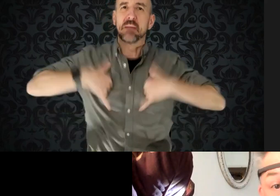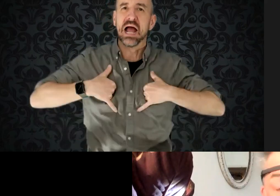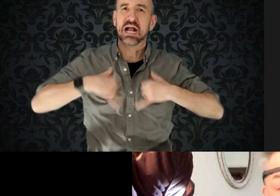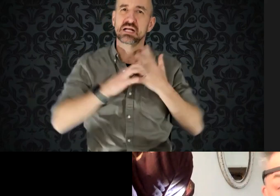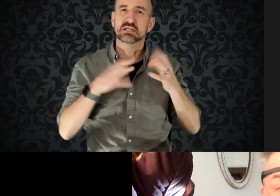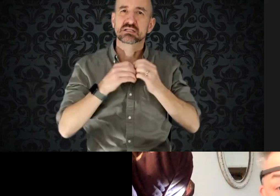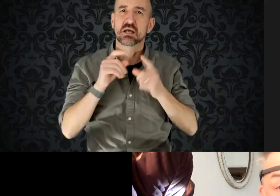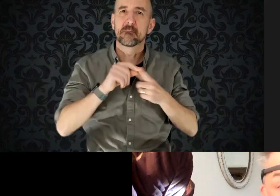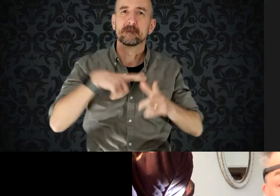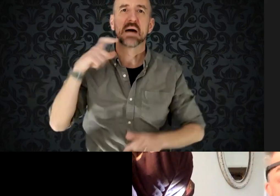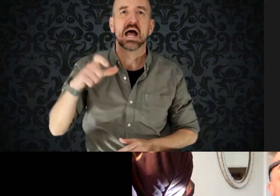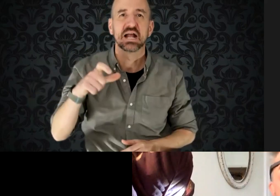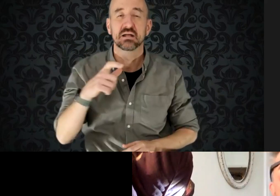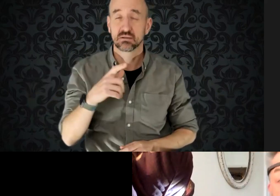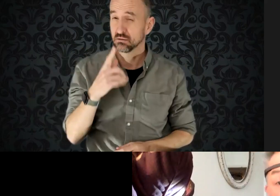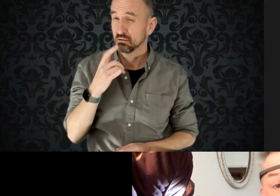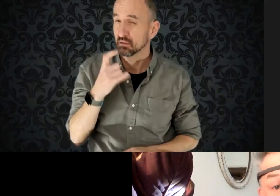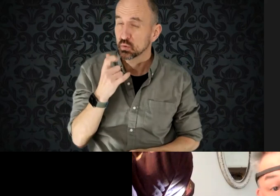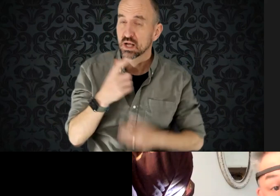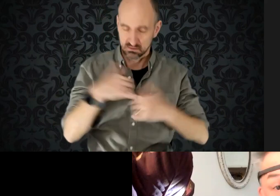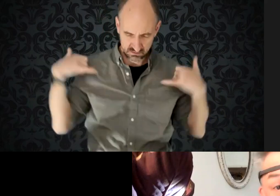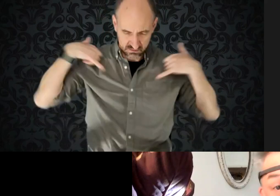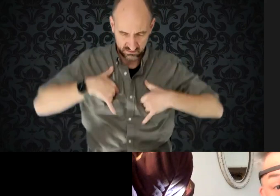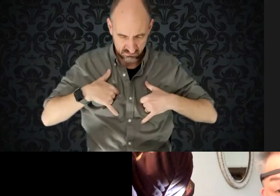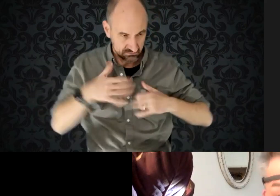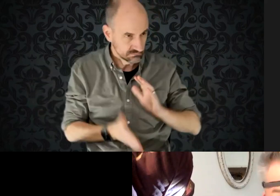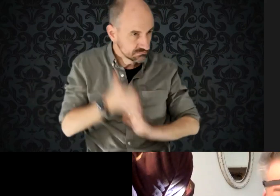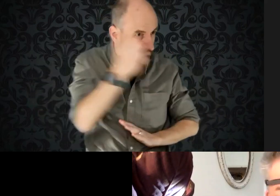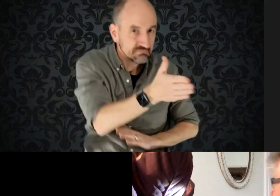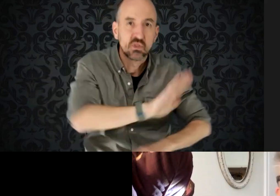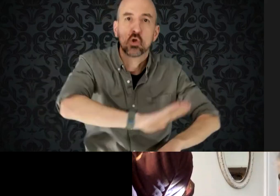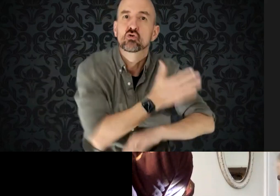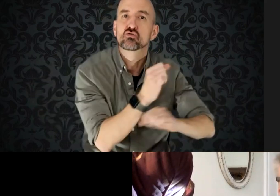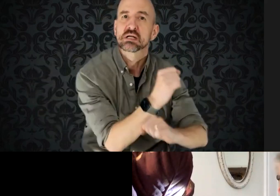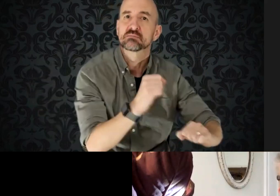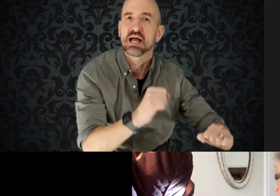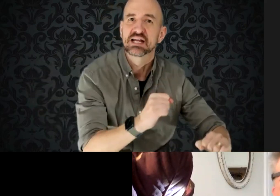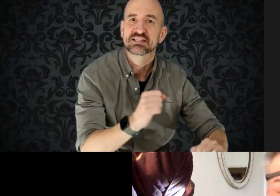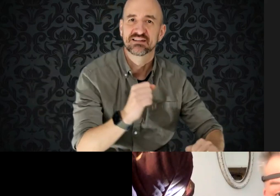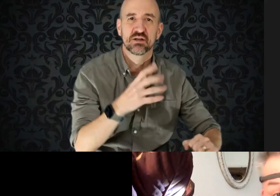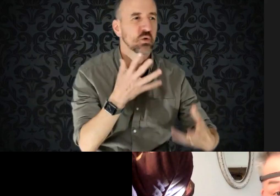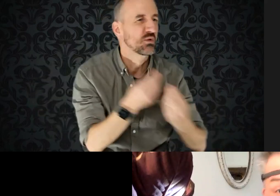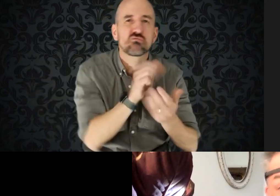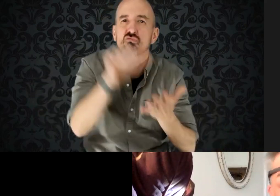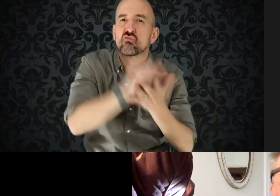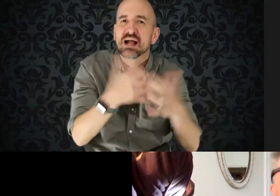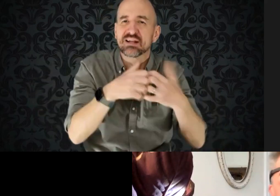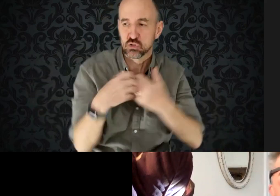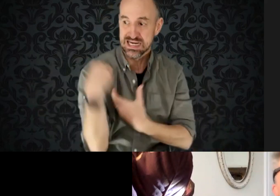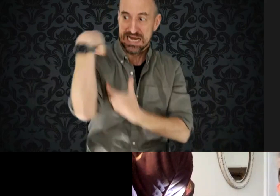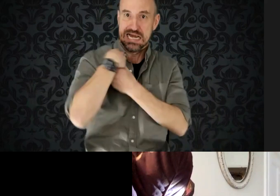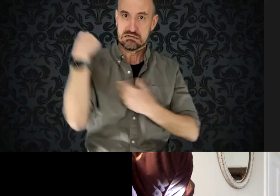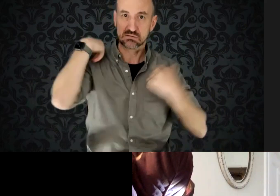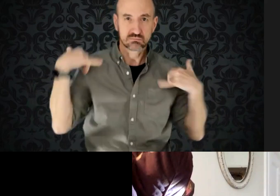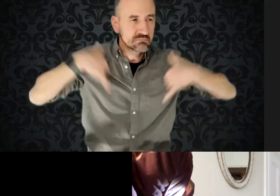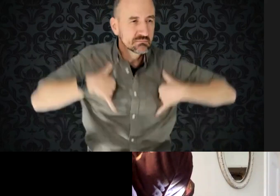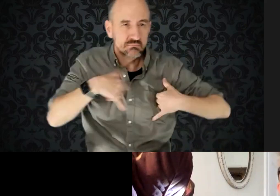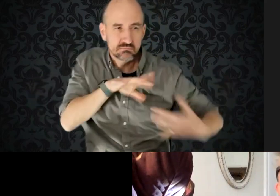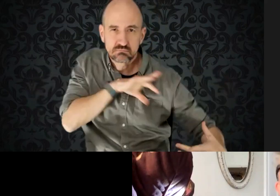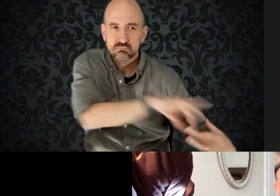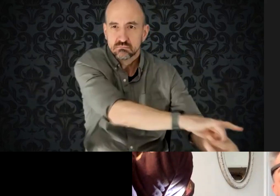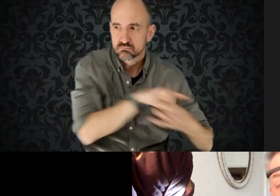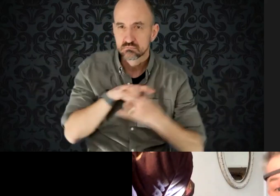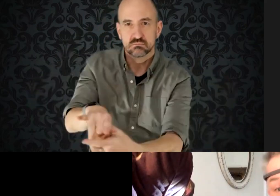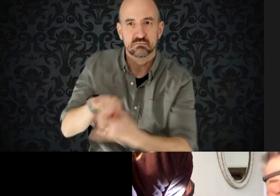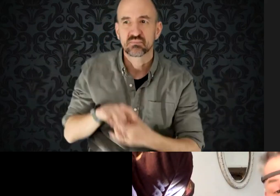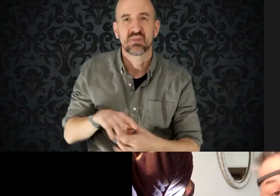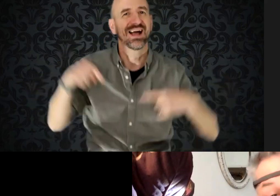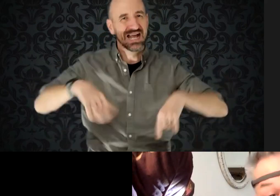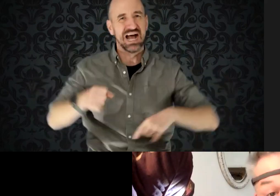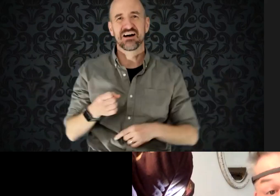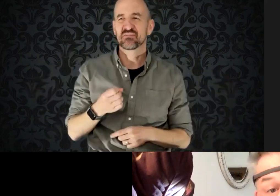Also our next step is to transform the backpack